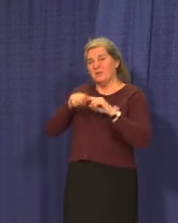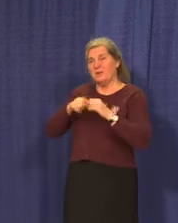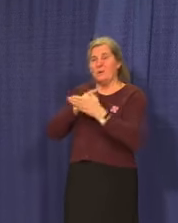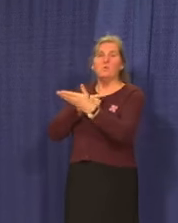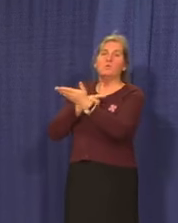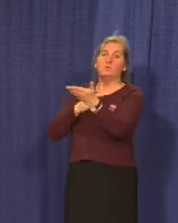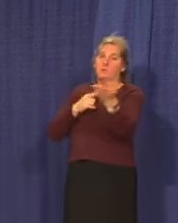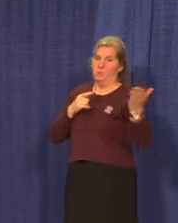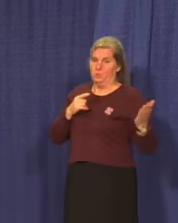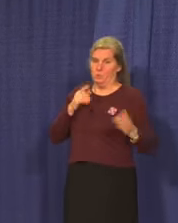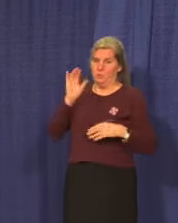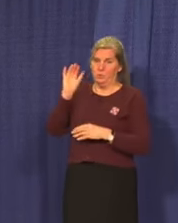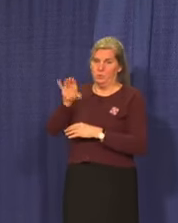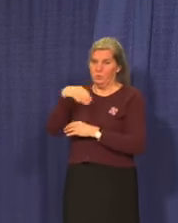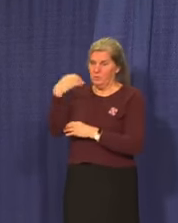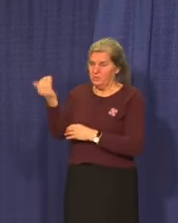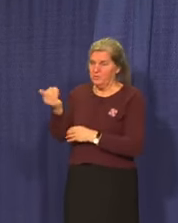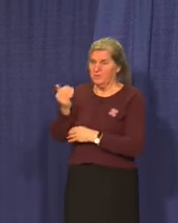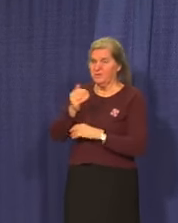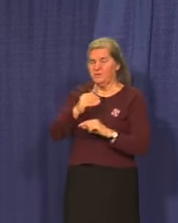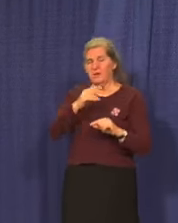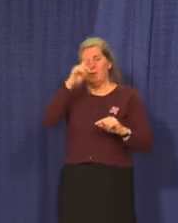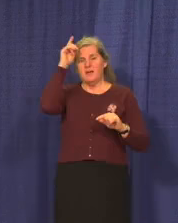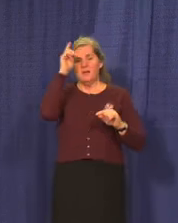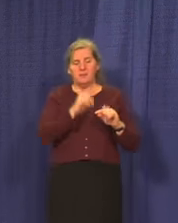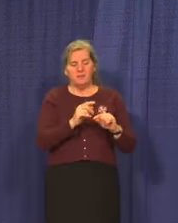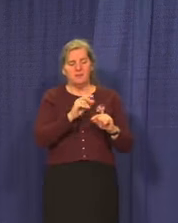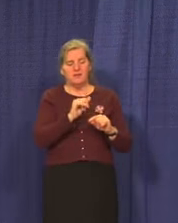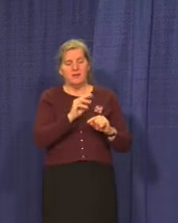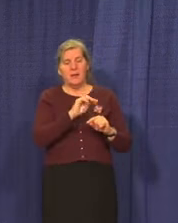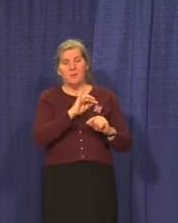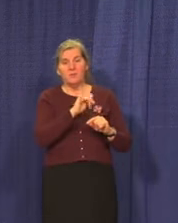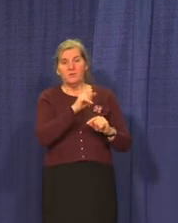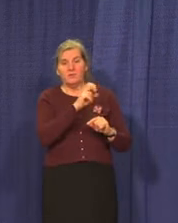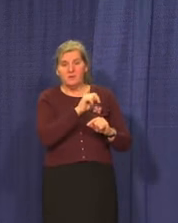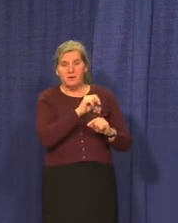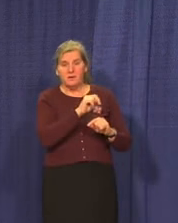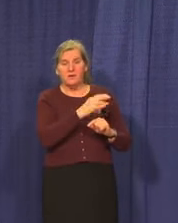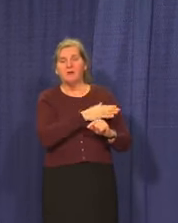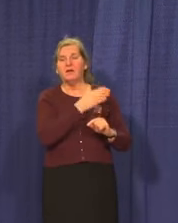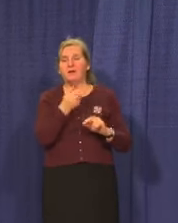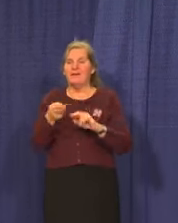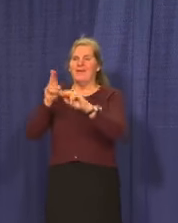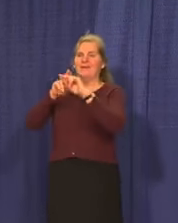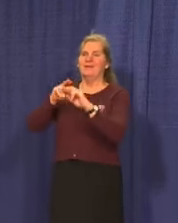MAYBE LIMIT YOUR AMAZON.CA AND INCREASE YOUR SPRUCE BOG.